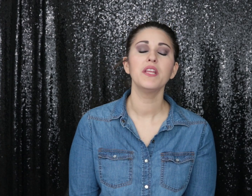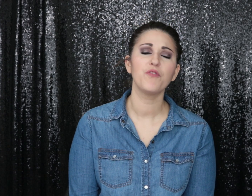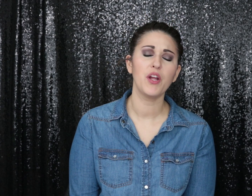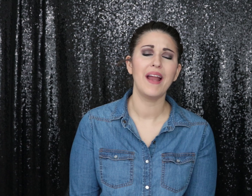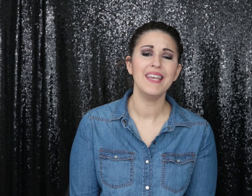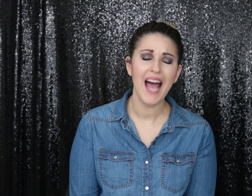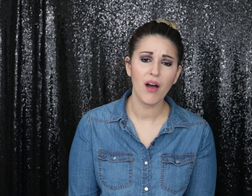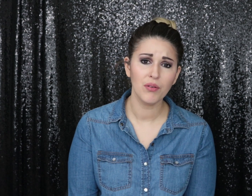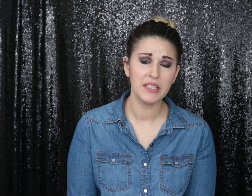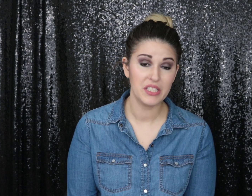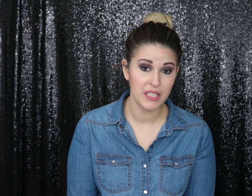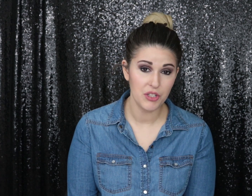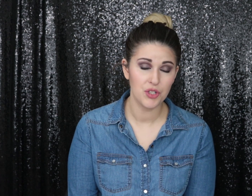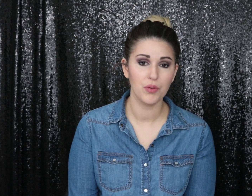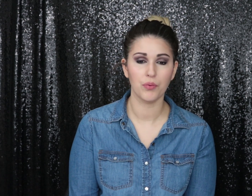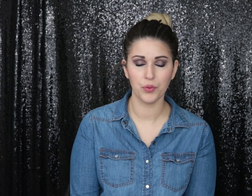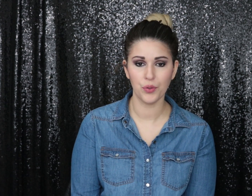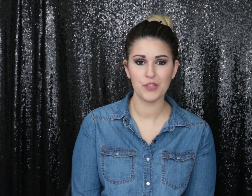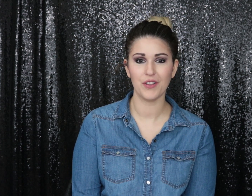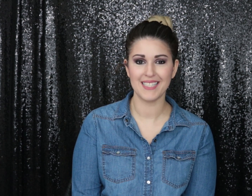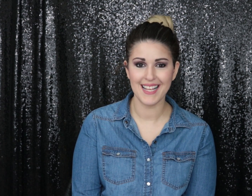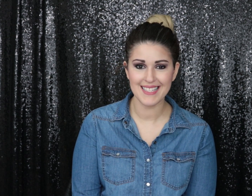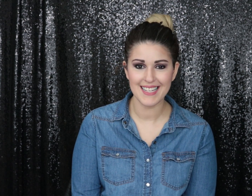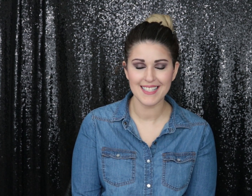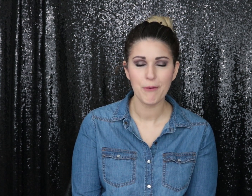in this video I not only teach you the rules for the tenses,